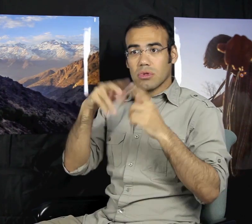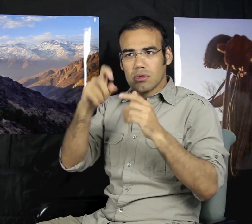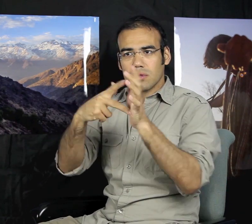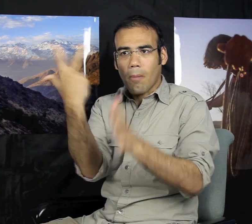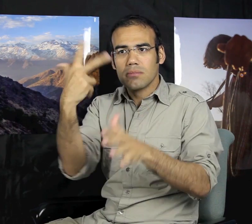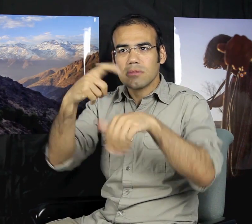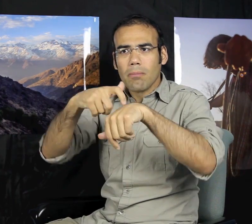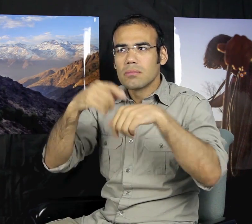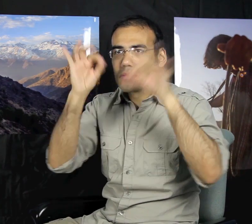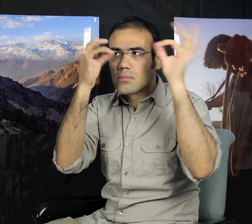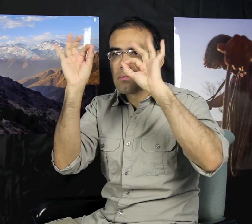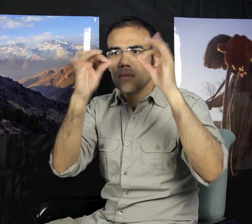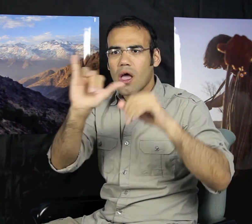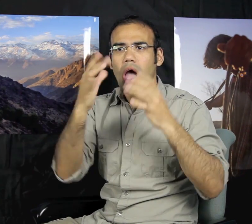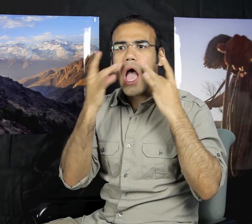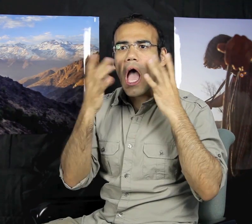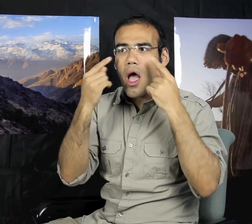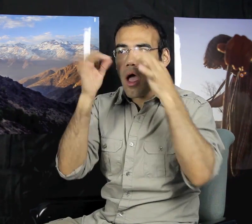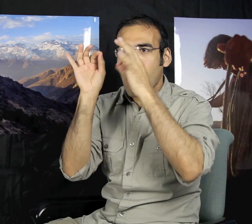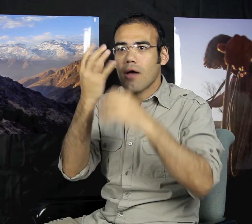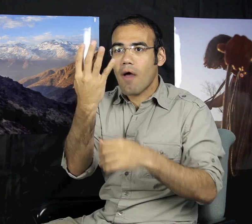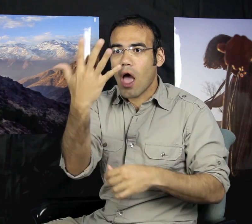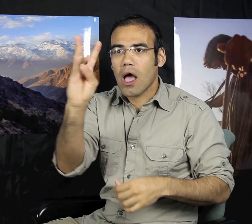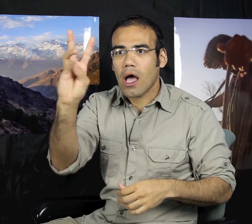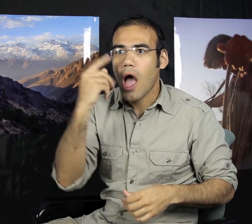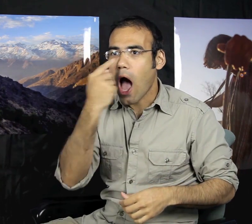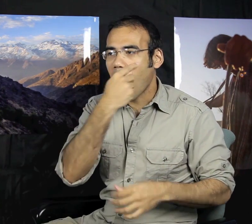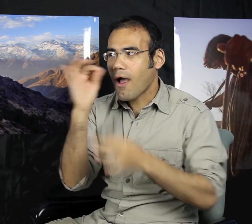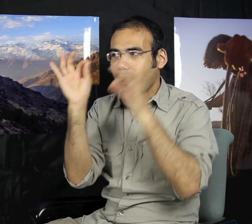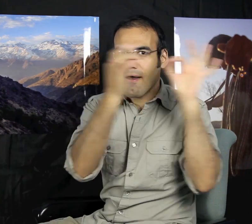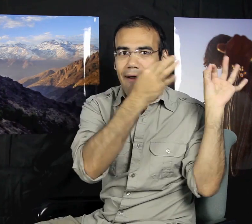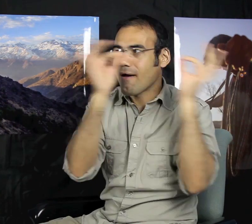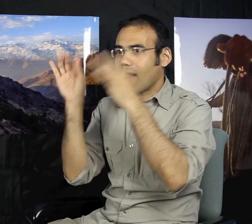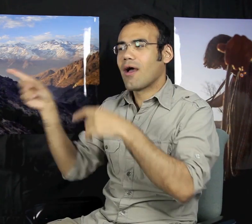I had to use my eyes three times as much. It's like being a cat with four, five, or six eyes.